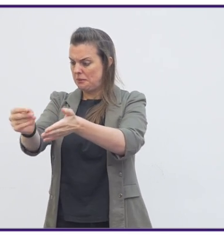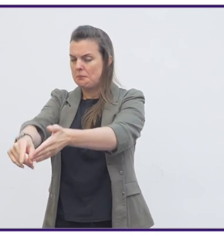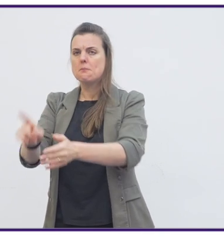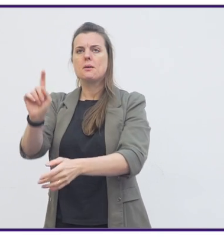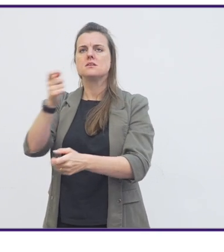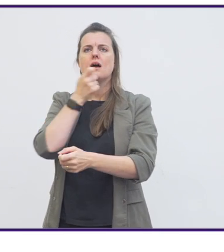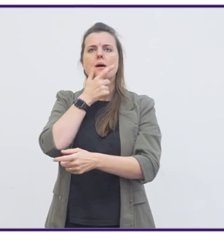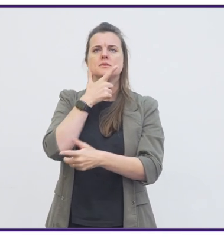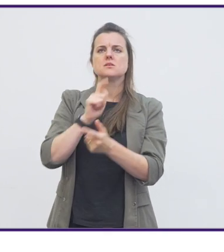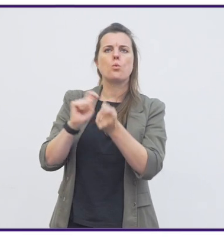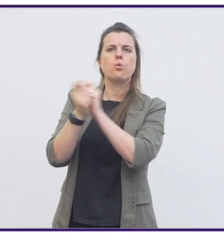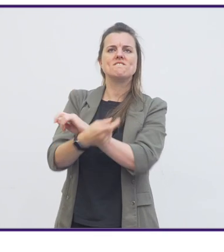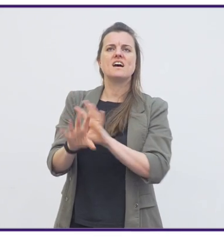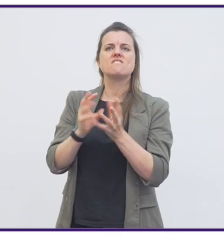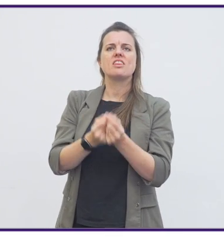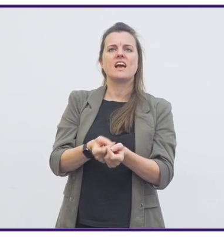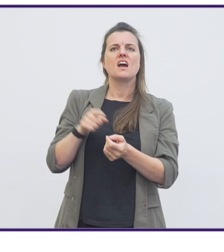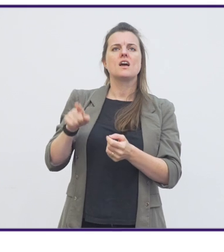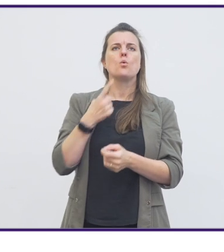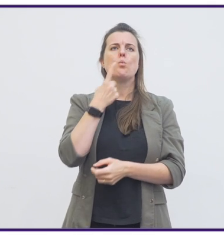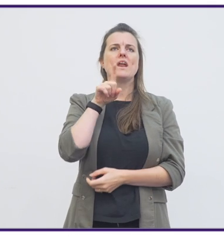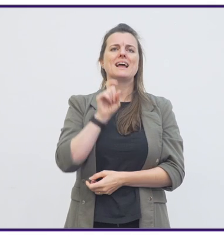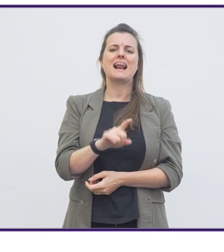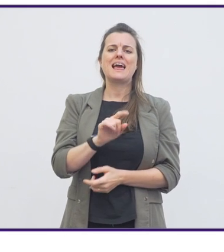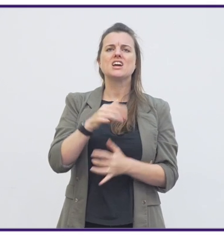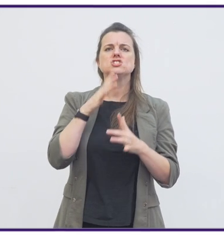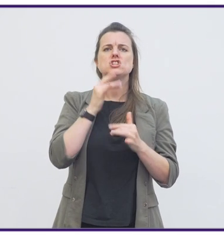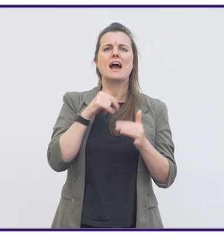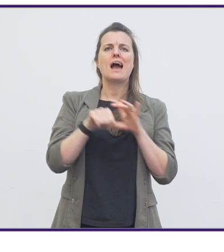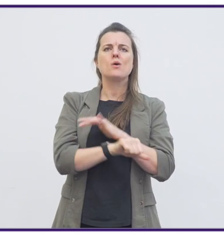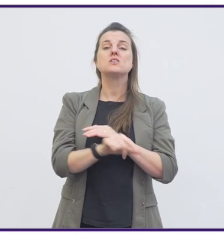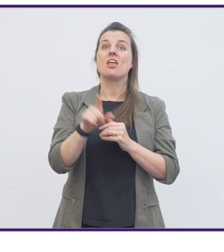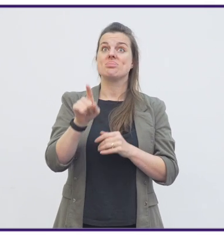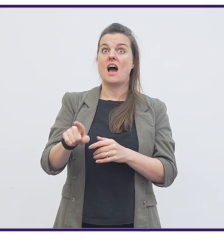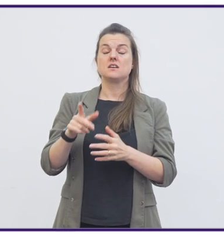It was so powerful, they patterned it, and it gave them a massive edge for almost 20 years.